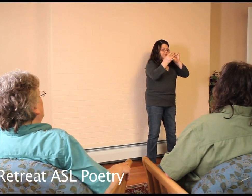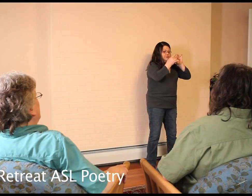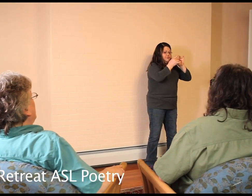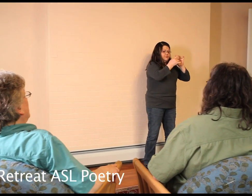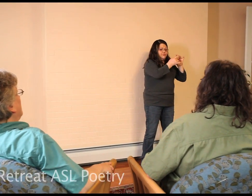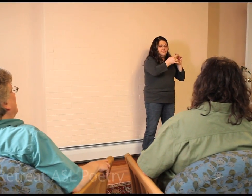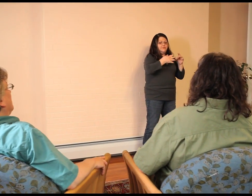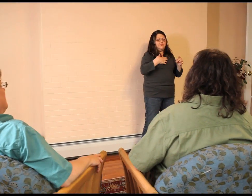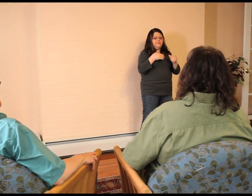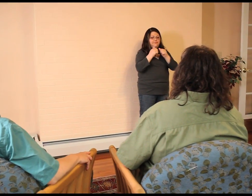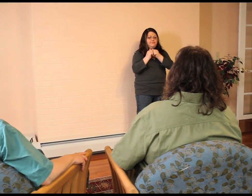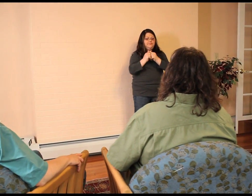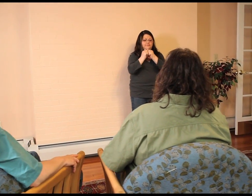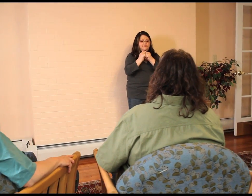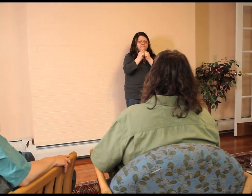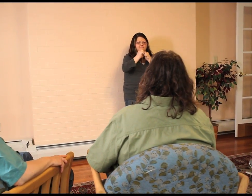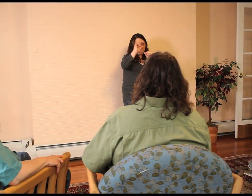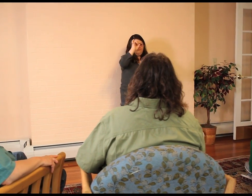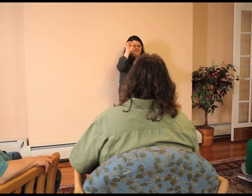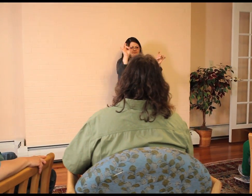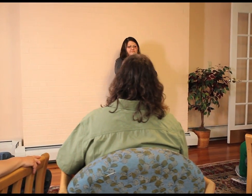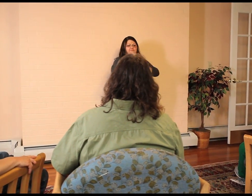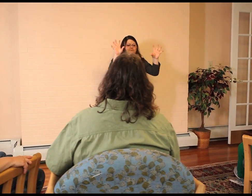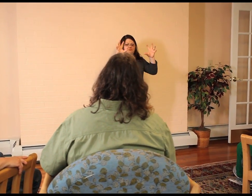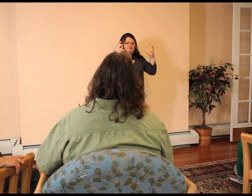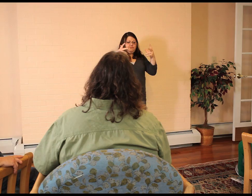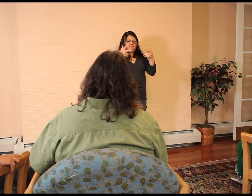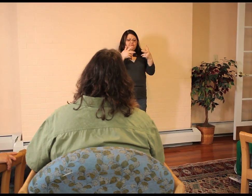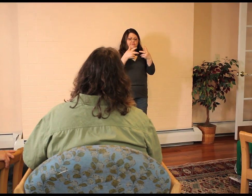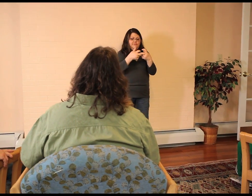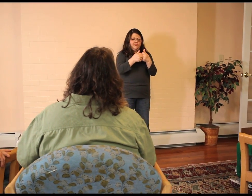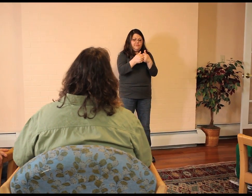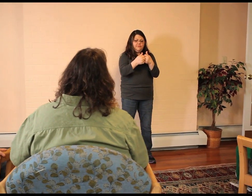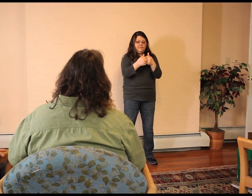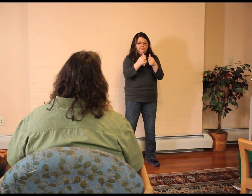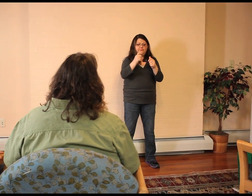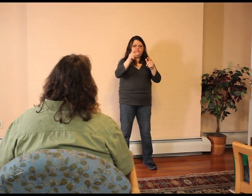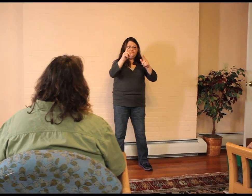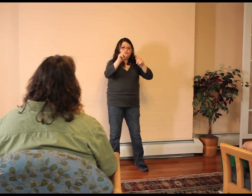You, my oldest, dearest friend will always be with me.